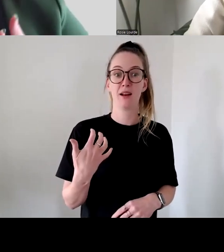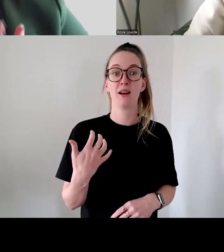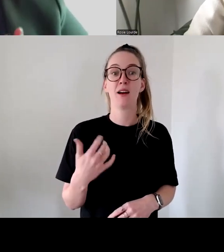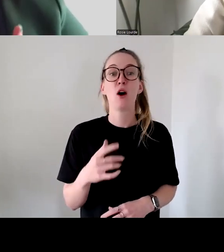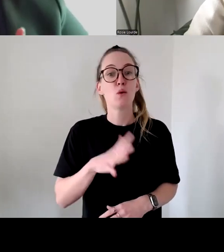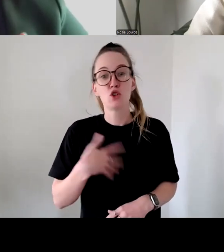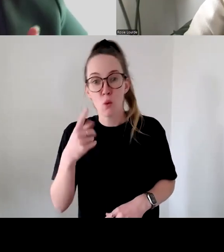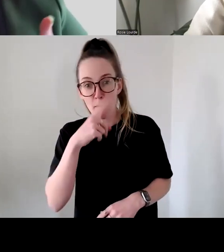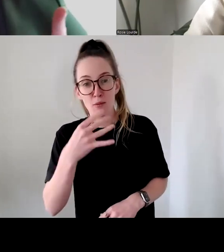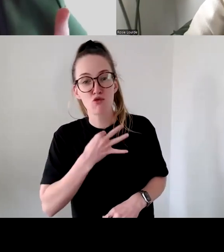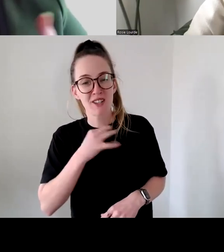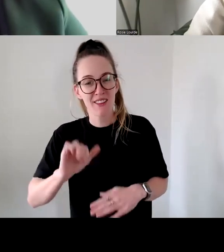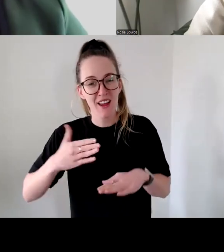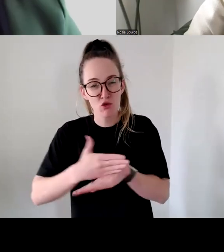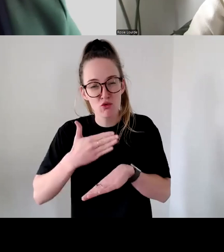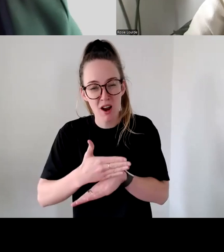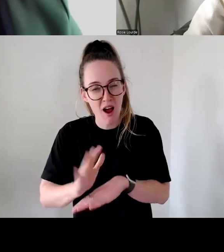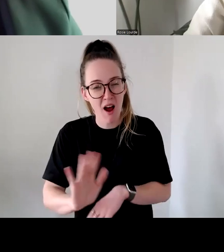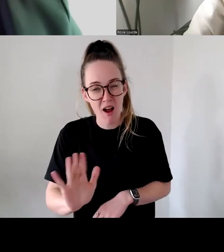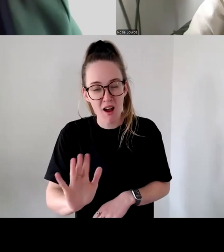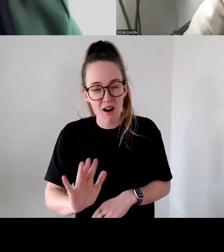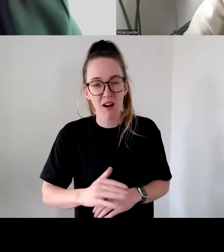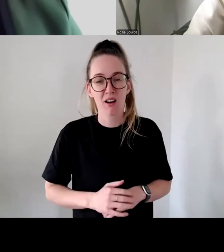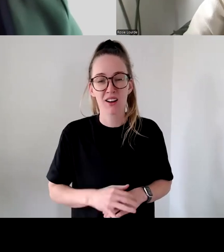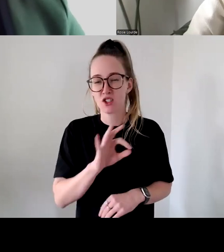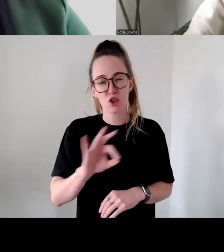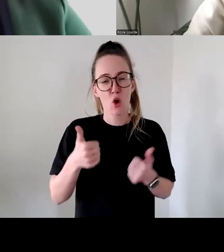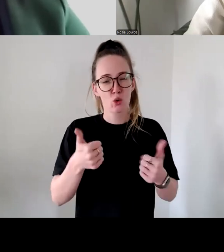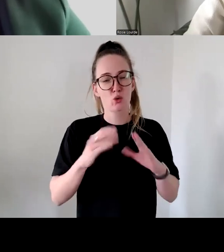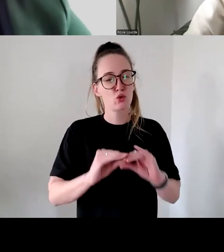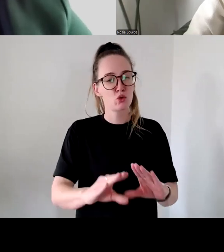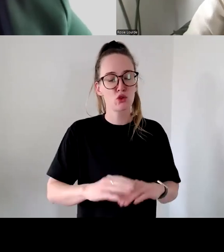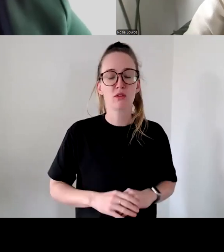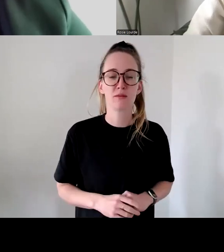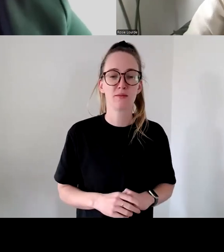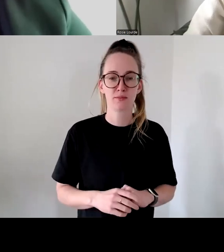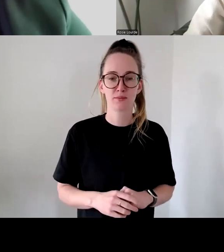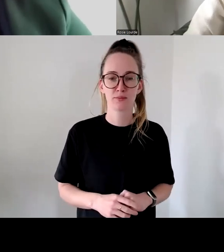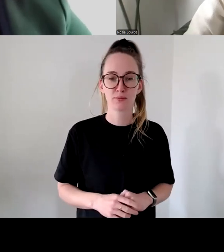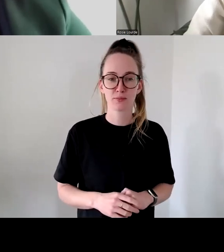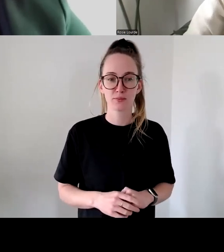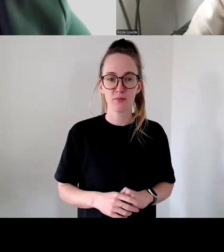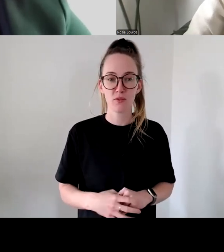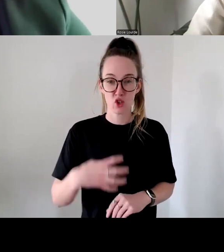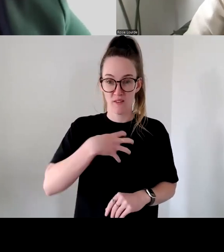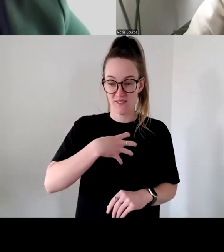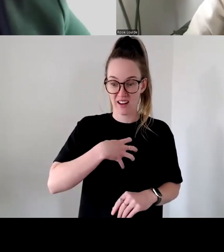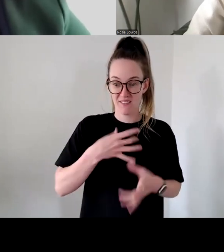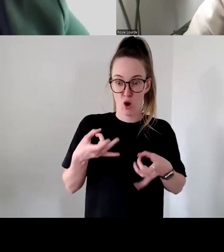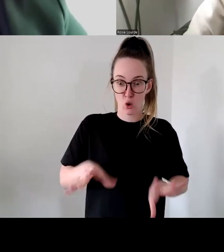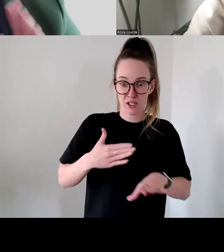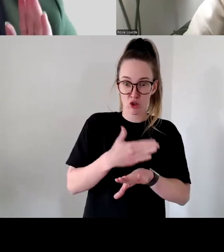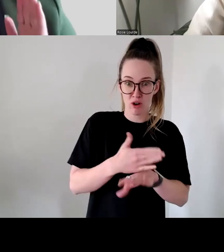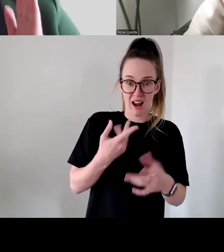realistic way to solve the problem. So, that fear for your career is real. It's a reason why I am